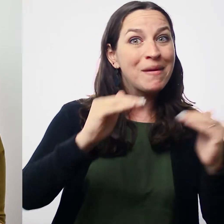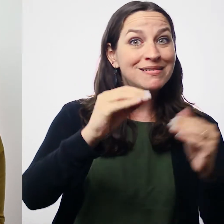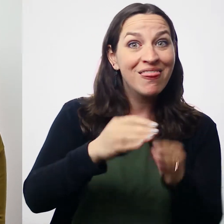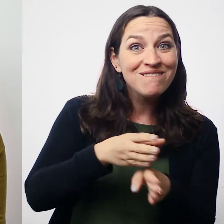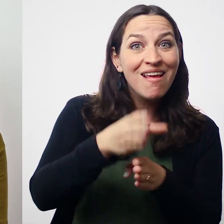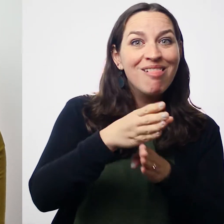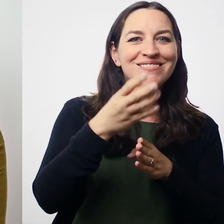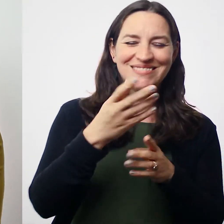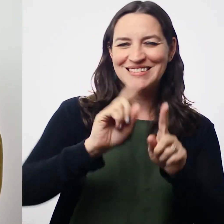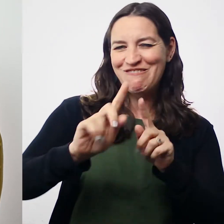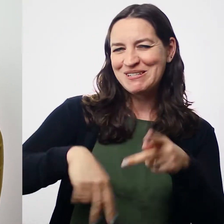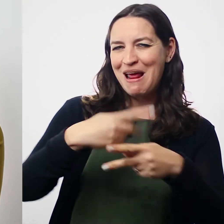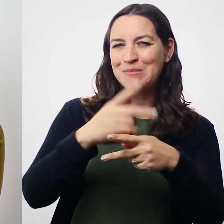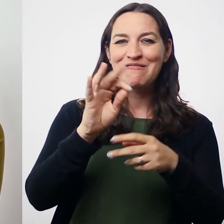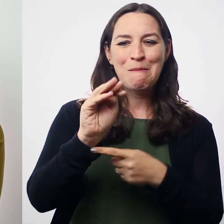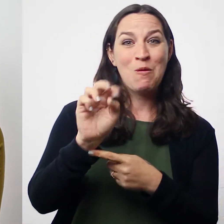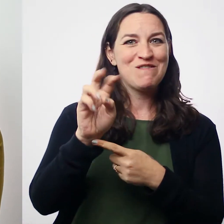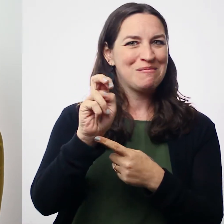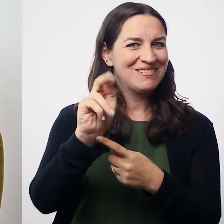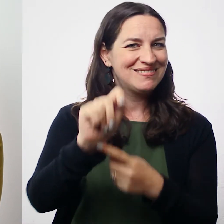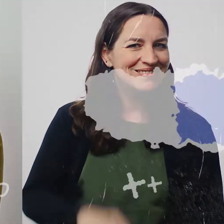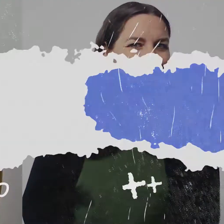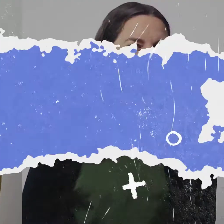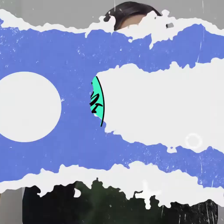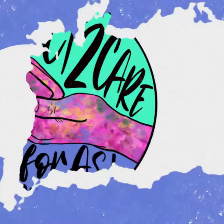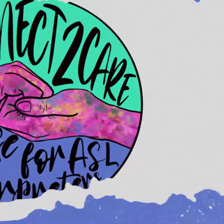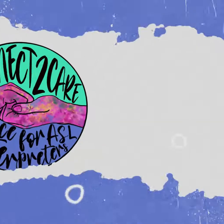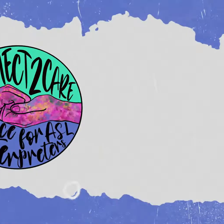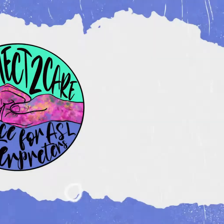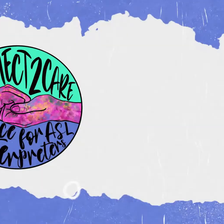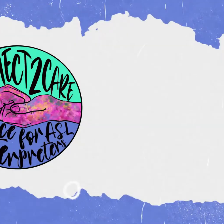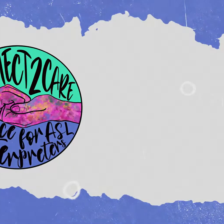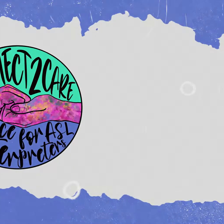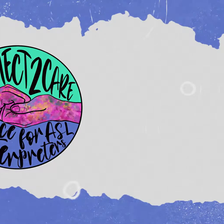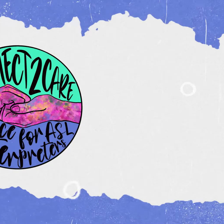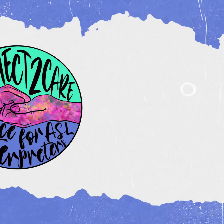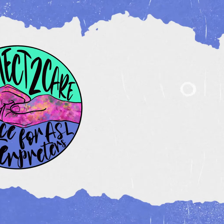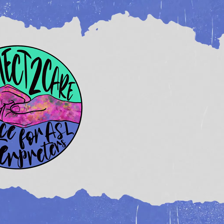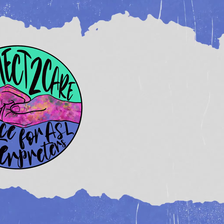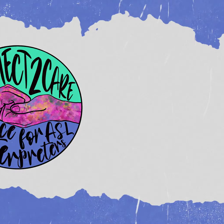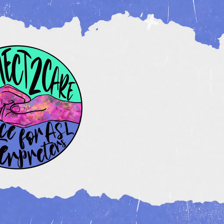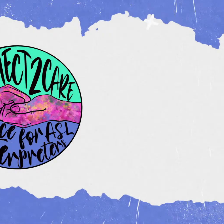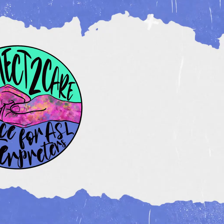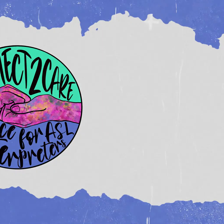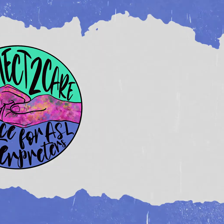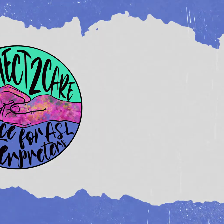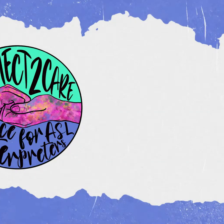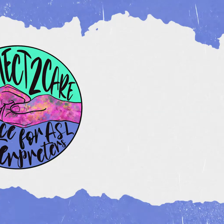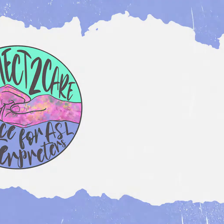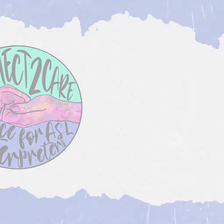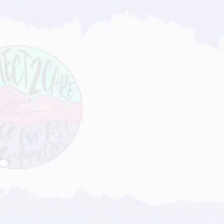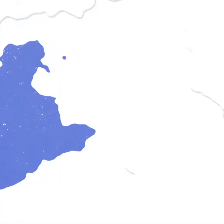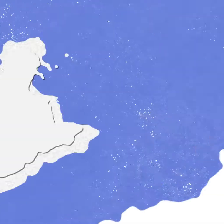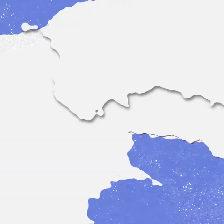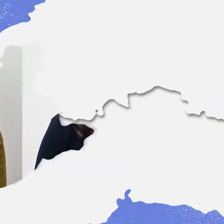in the field and everything like that, so we're excited to jump in .